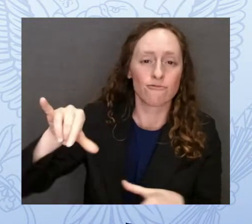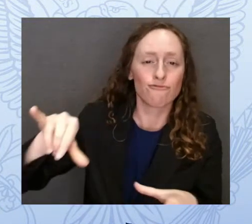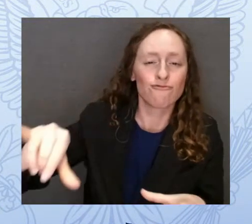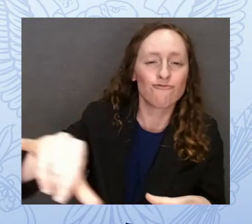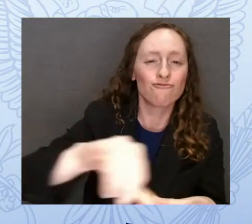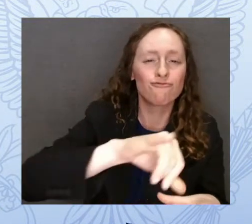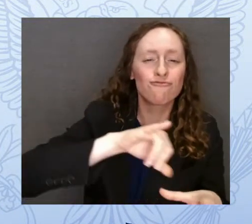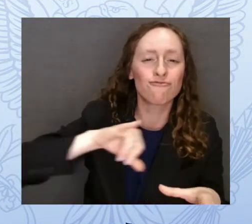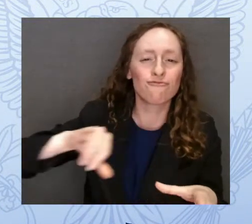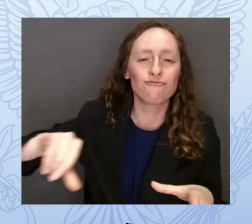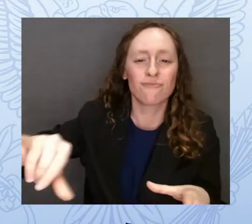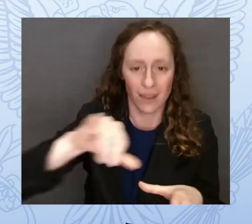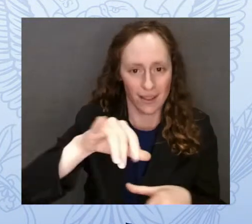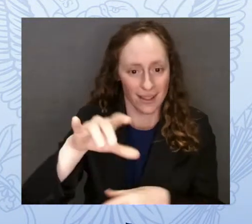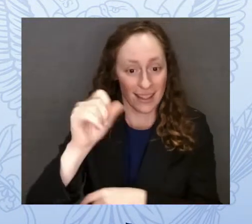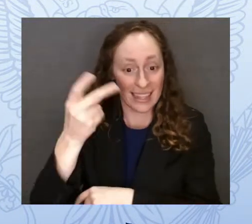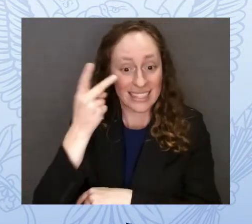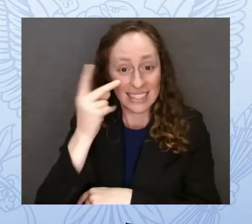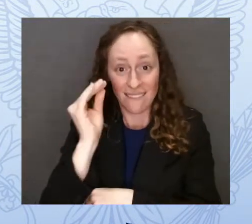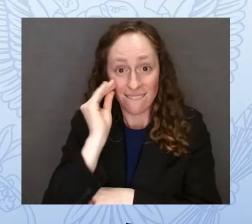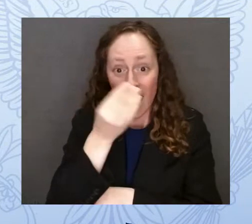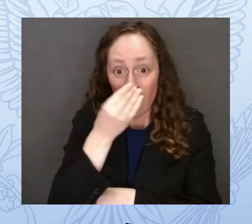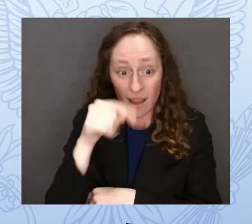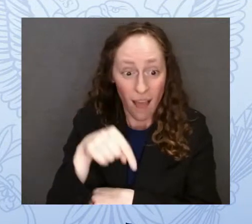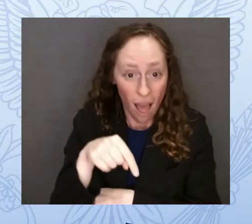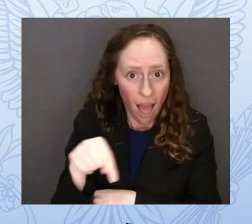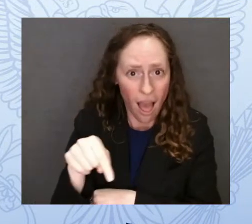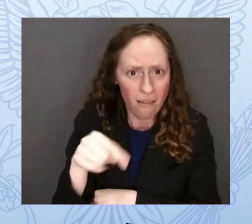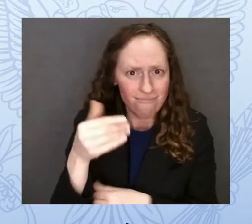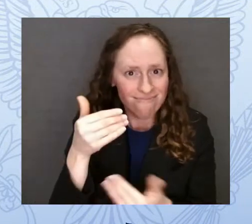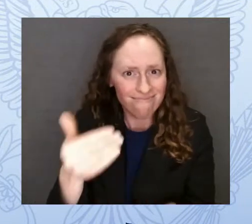Female Speaker 2: Well, here I have the third course which is from Boston,